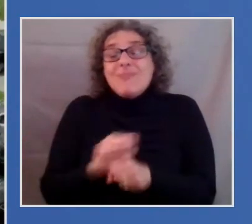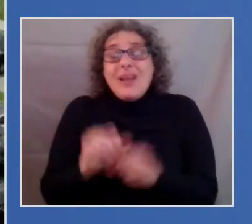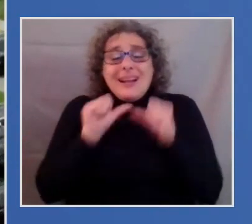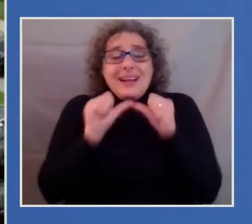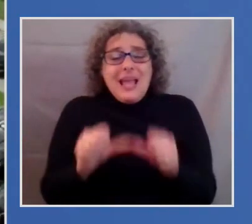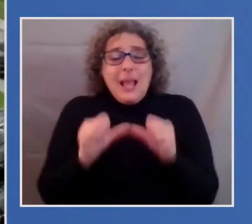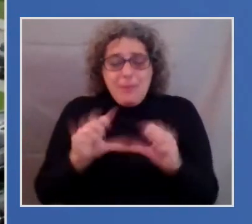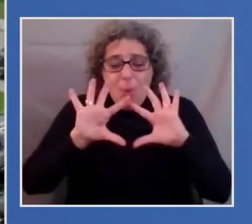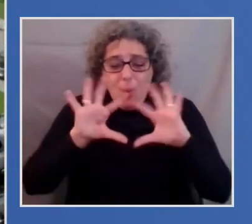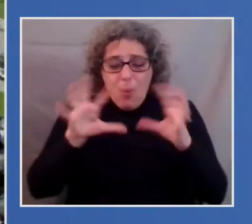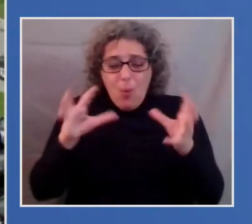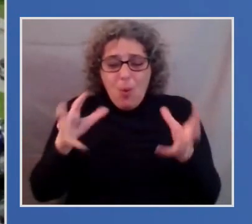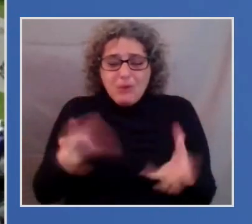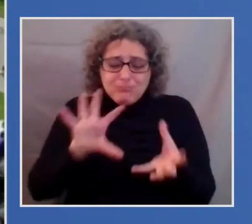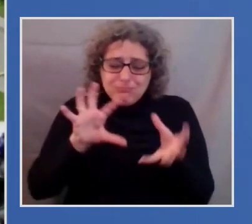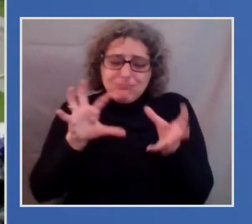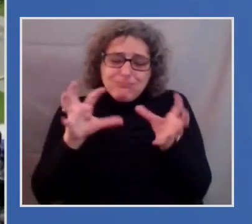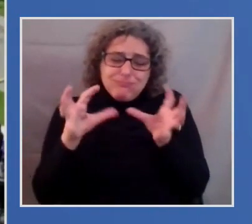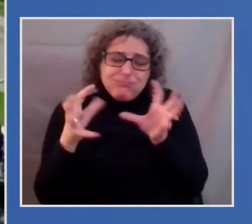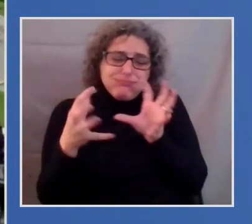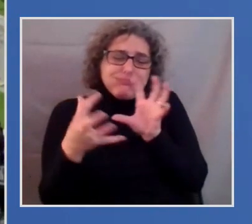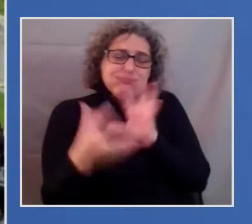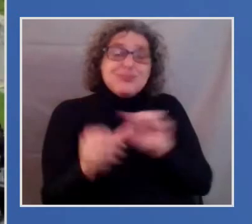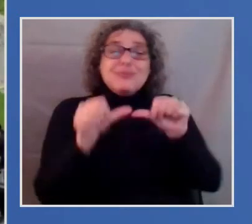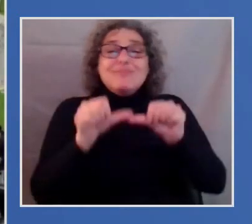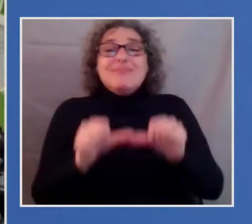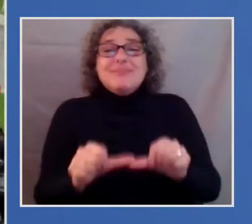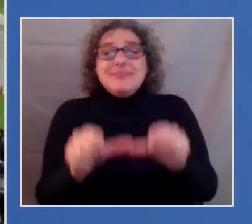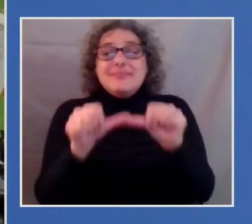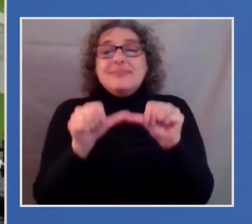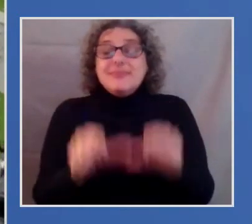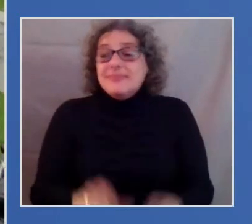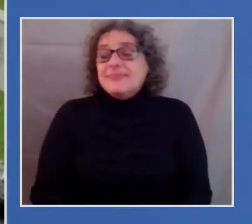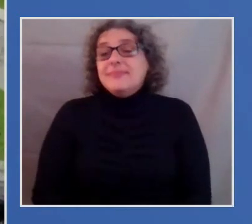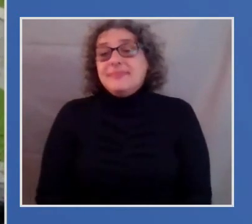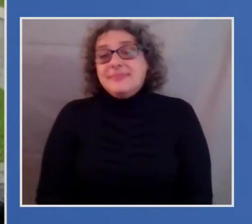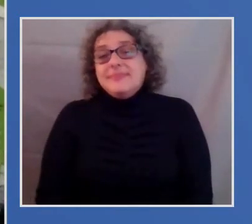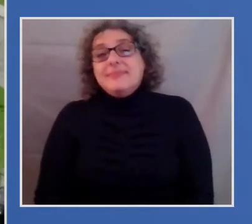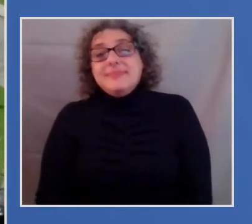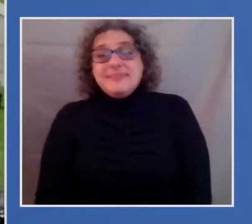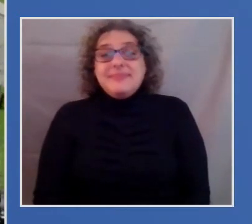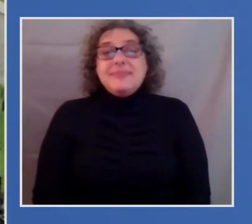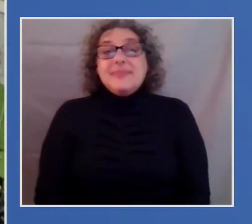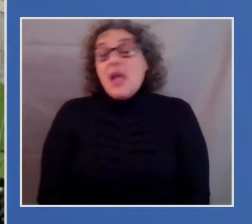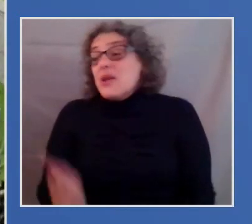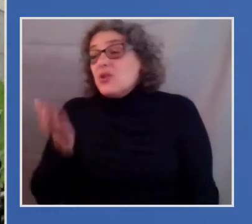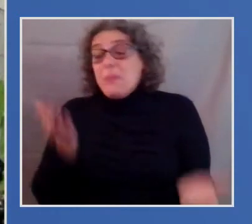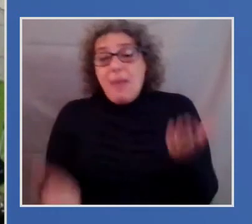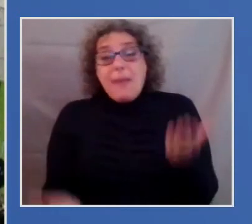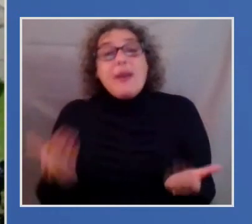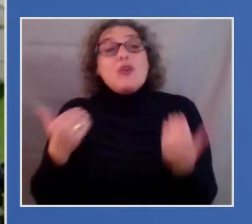NOT A BURDEN, IT IS NOT LOADING, AND IT'S NOT VIOLENCE AND MUST NEVER BE TOLERATED AND